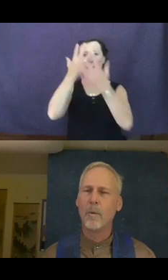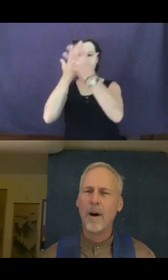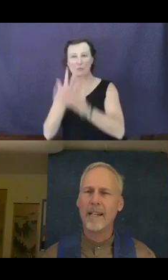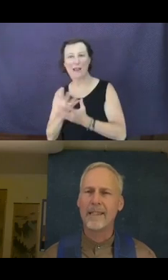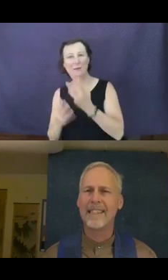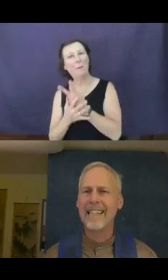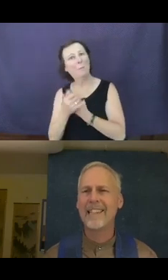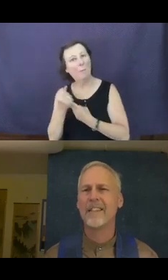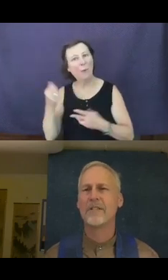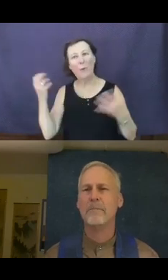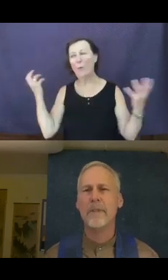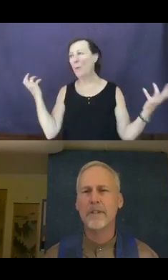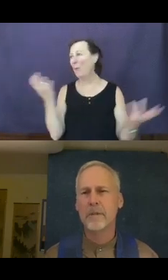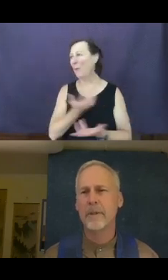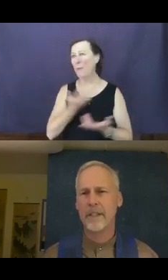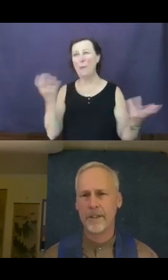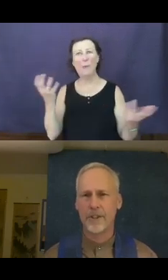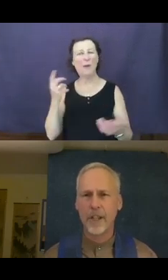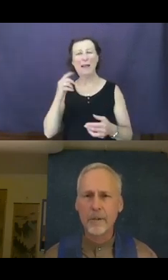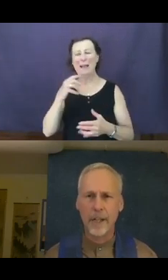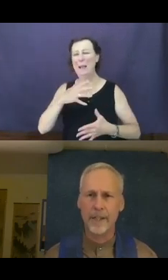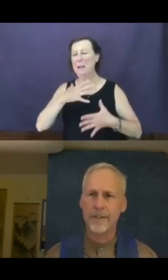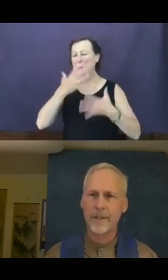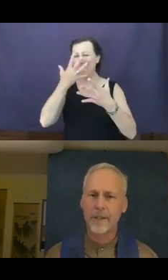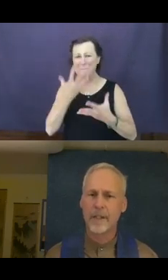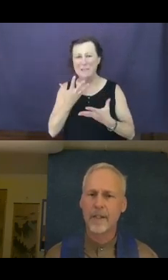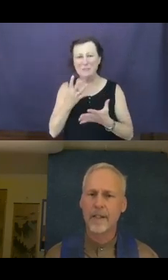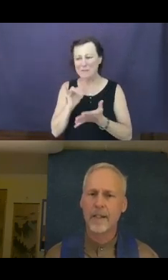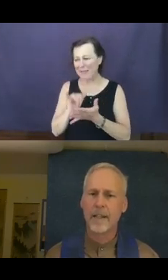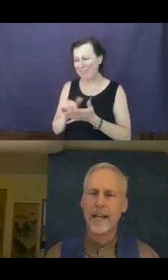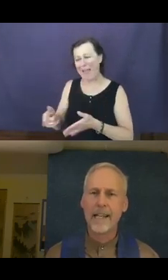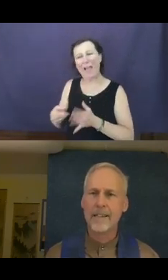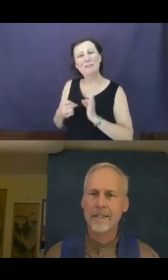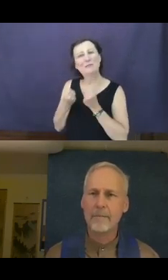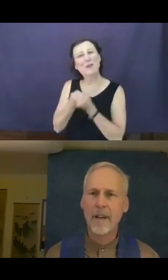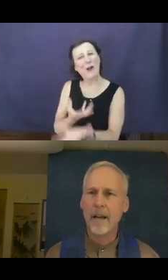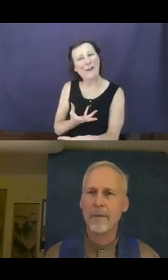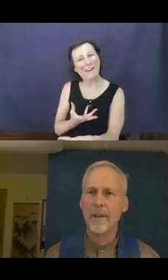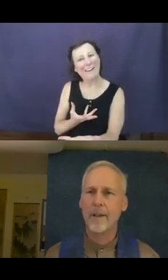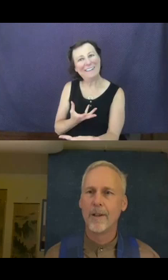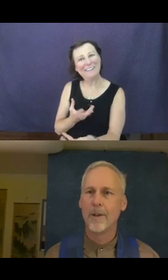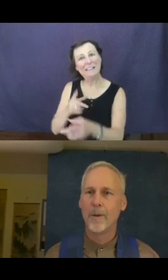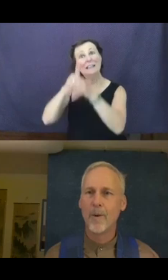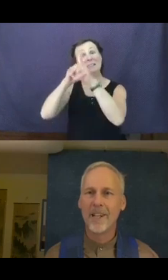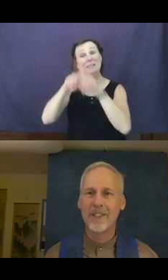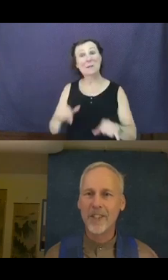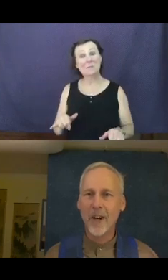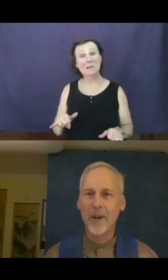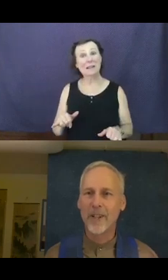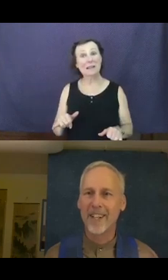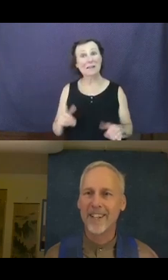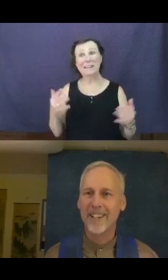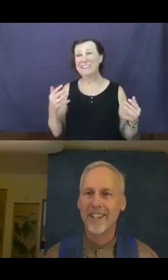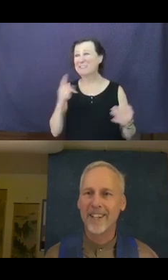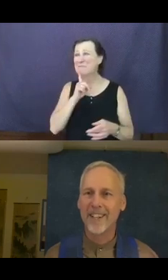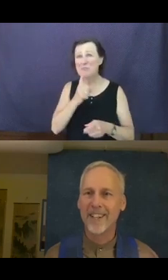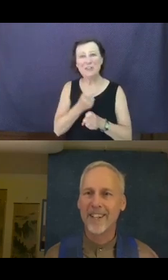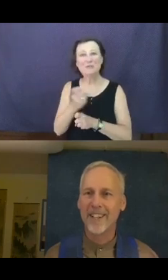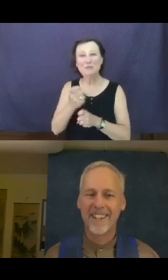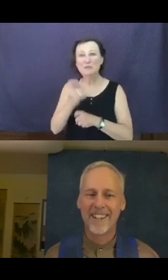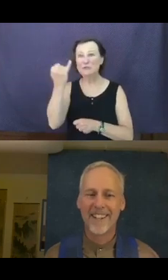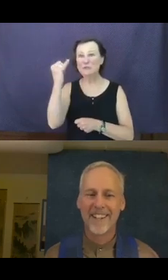What needless misery this generates! And at the same time, what a joke!